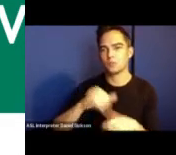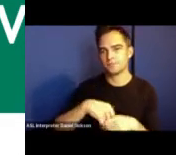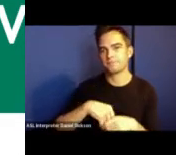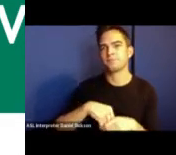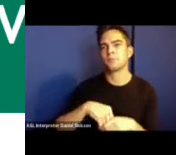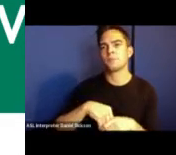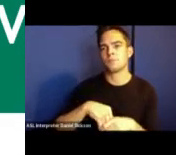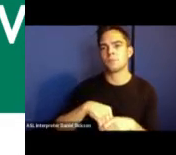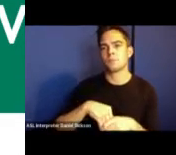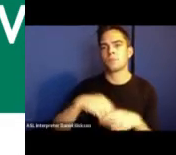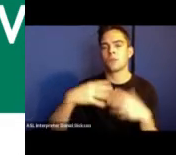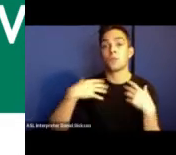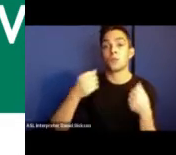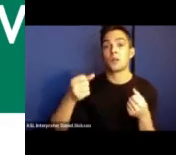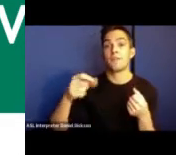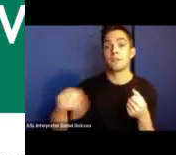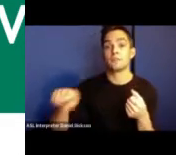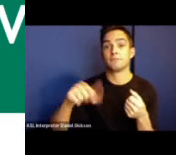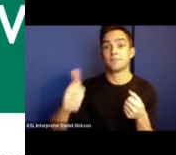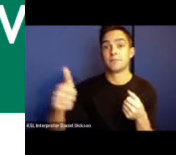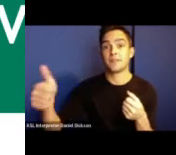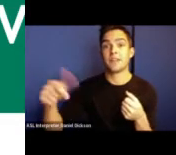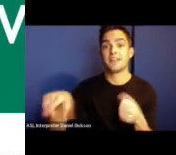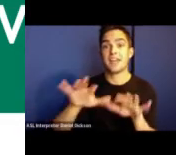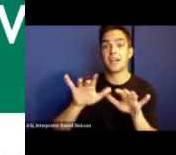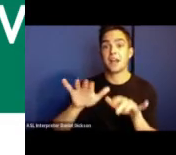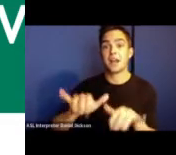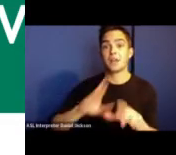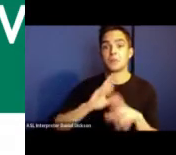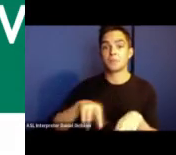recovery themselves would be the ones entering the responses. Next slide.